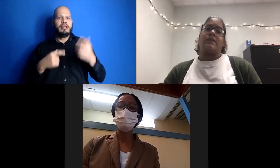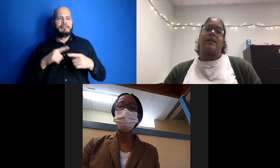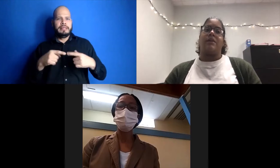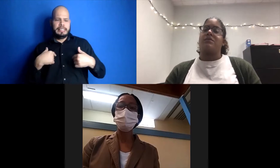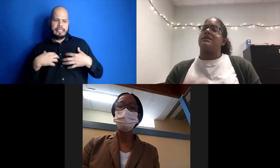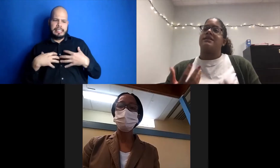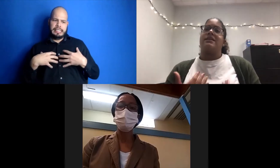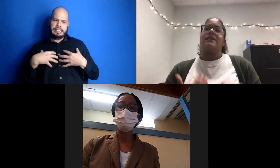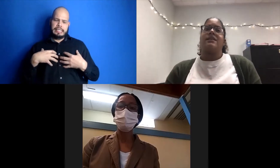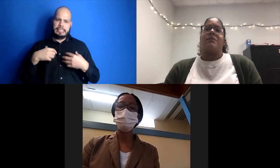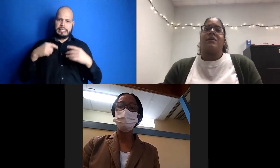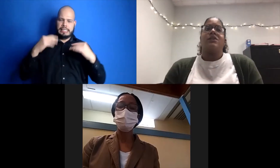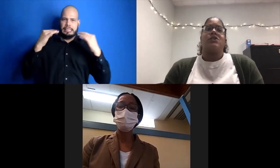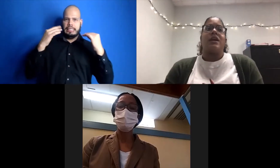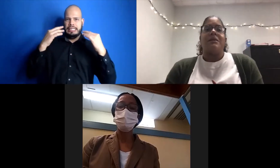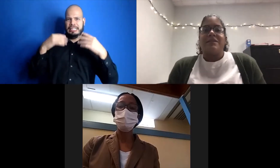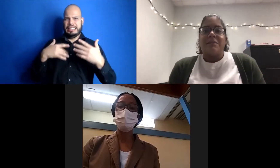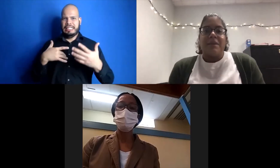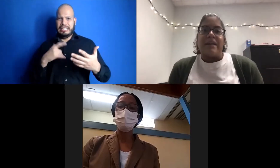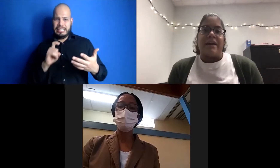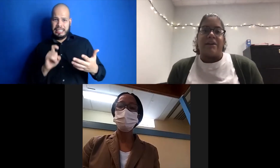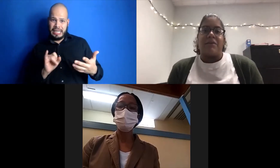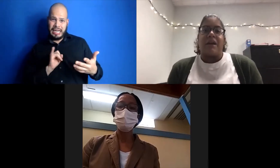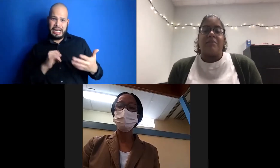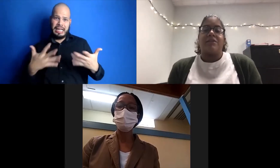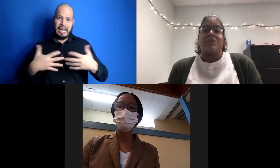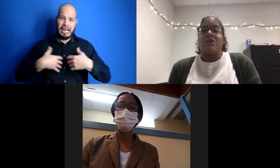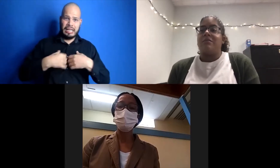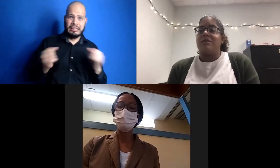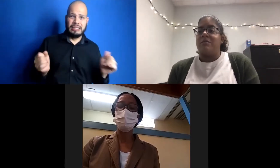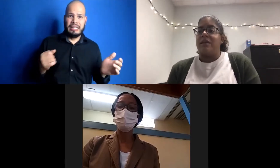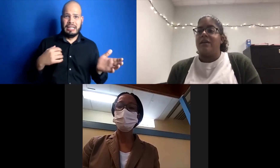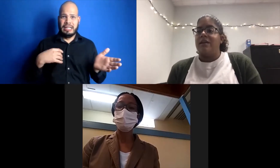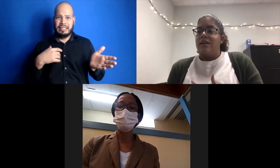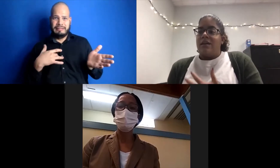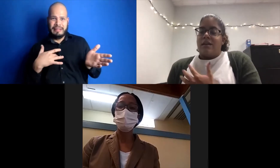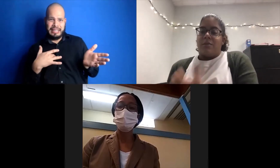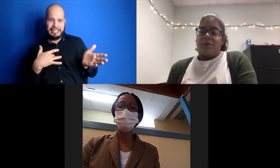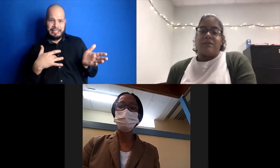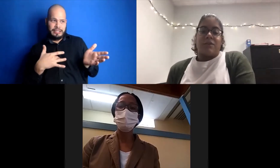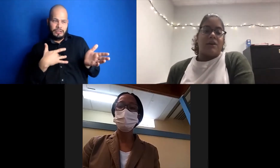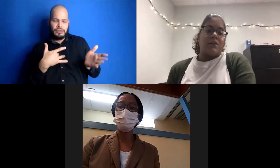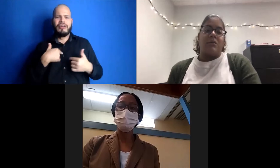that because I said yes I'm not ashamed to be deaf like I'm not ashamed to be a person of color but